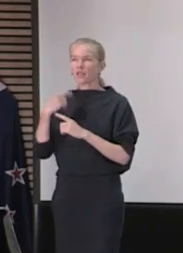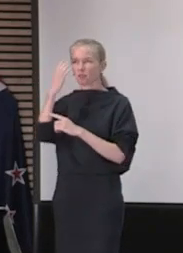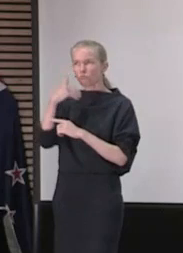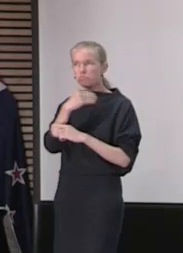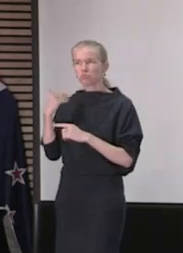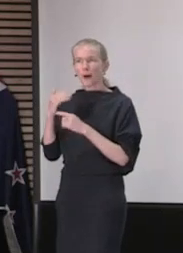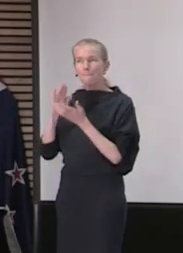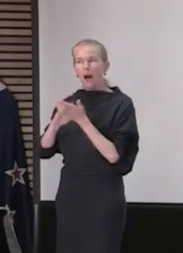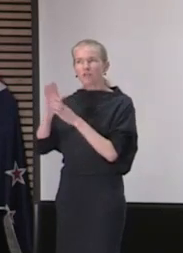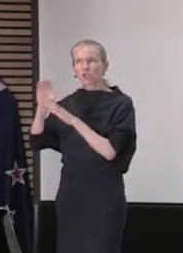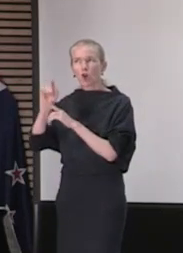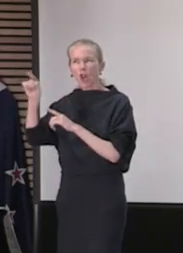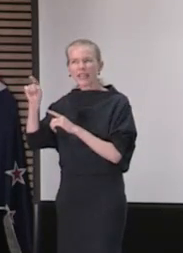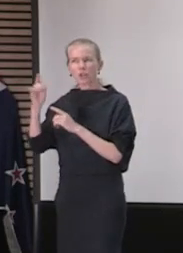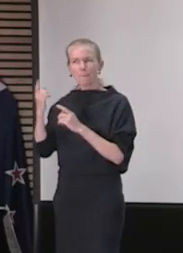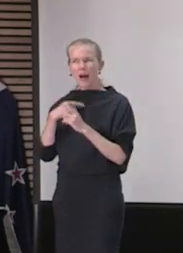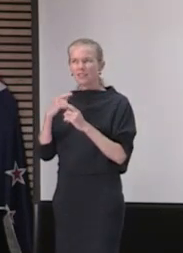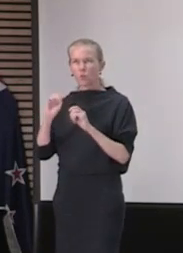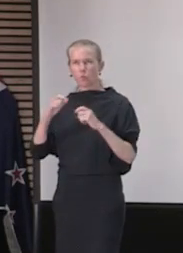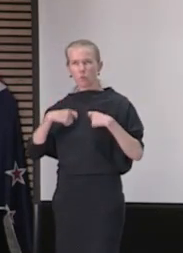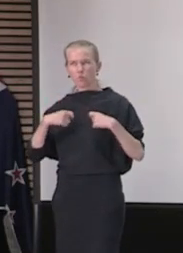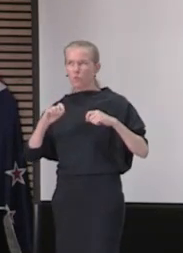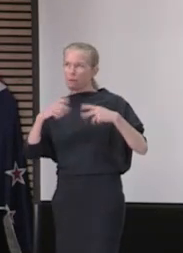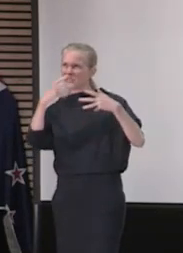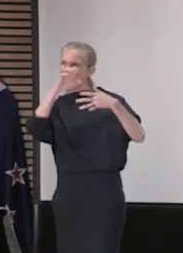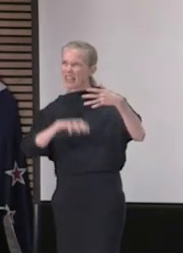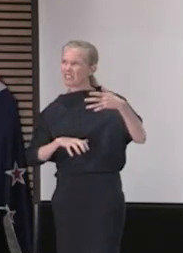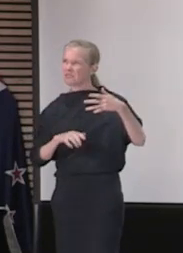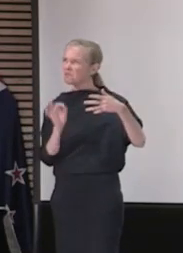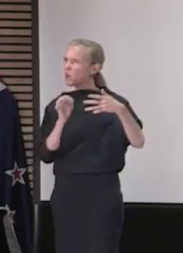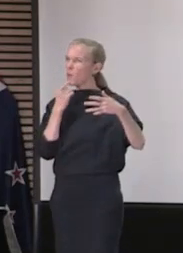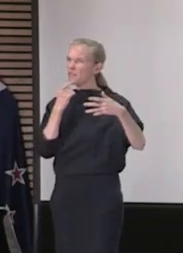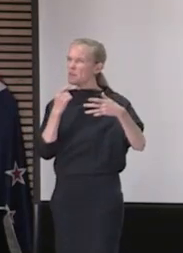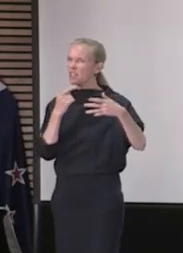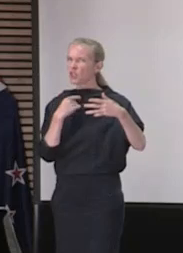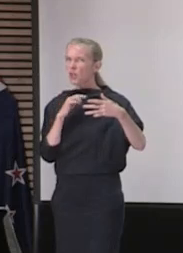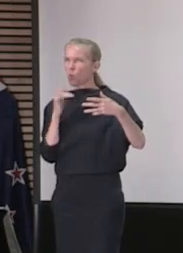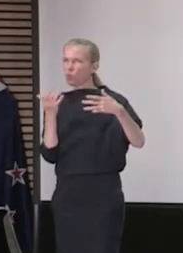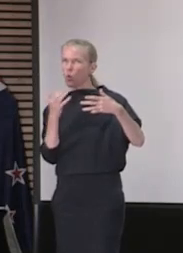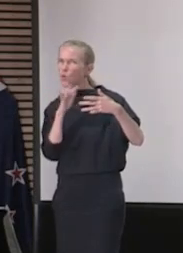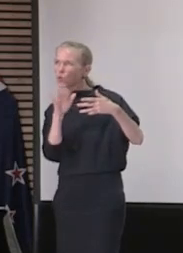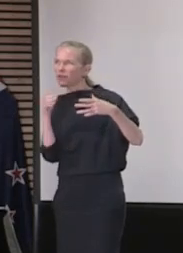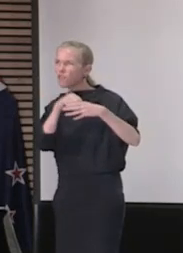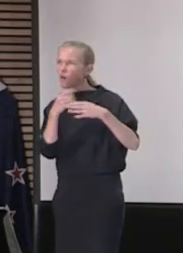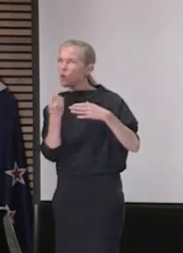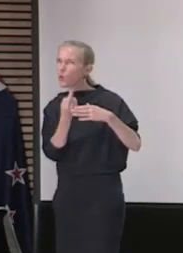Ithink up until the last day ortwo, there was the detail onthe website. And for somereason, it was downgraded ormade more general.